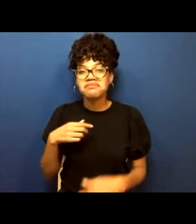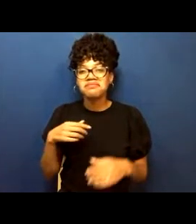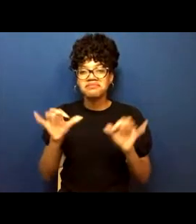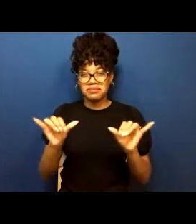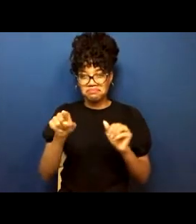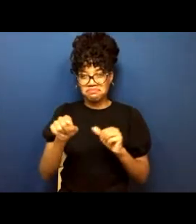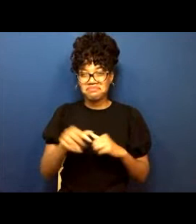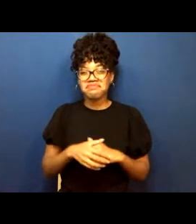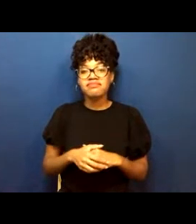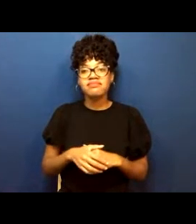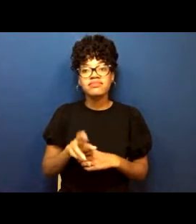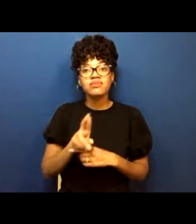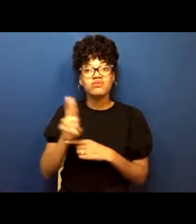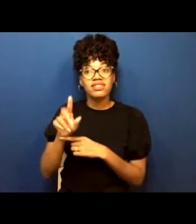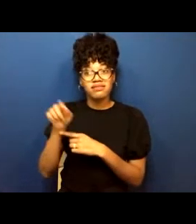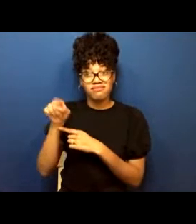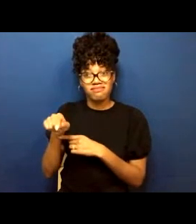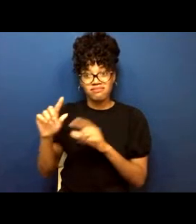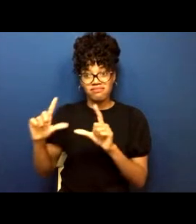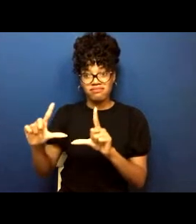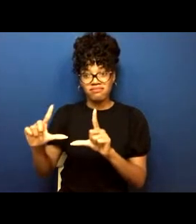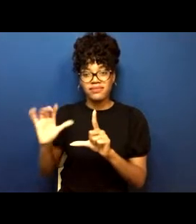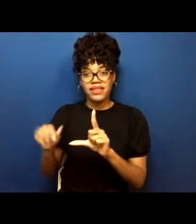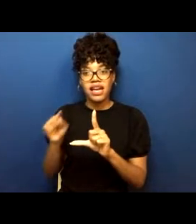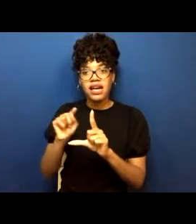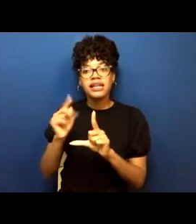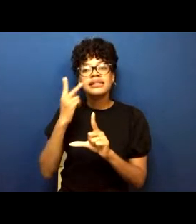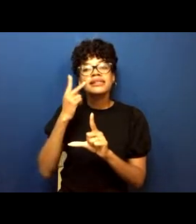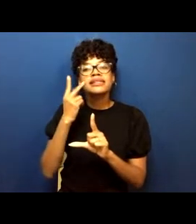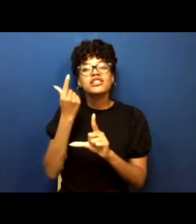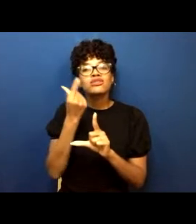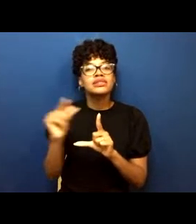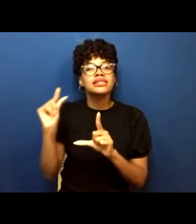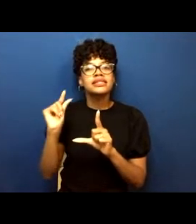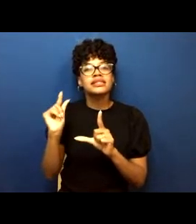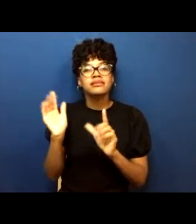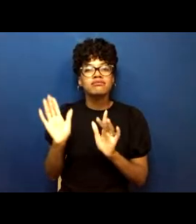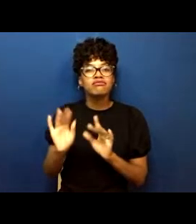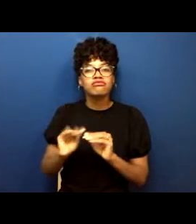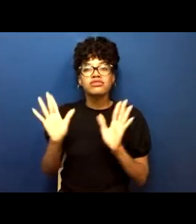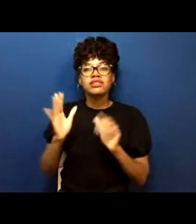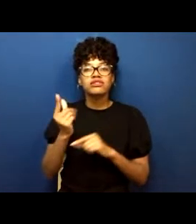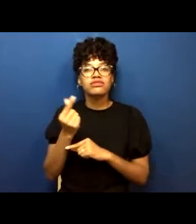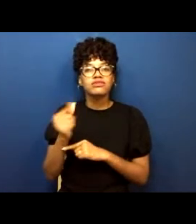You can actually see those areas highlighted in lime green or bright green colors. And that is actually a wild rice that's present here